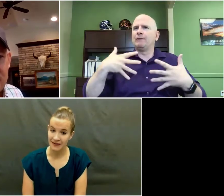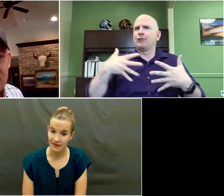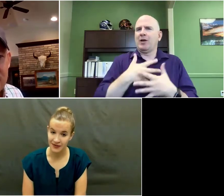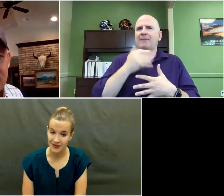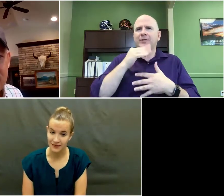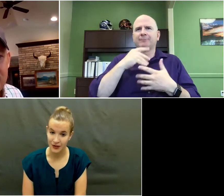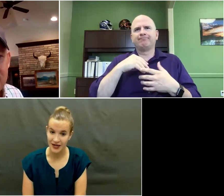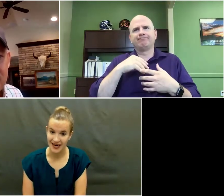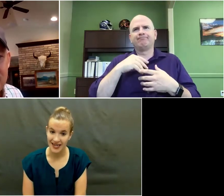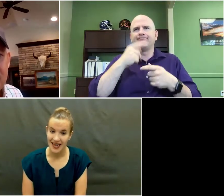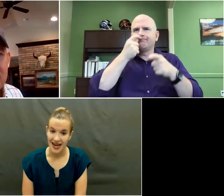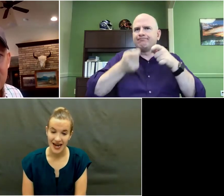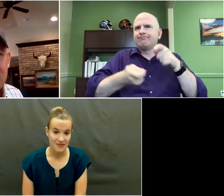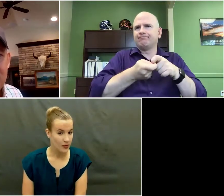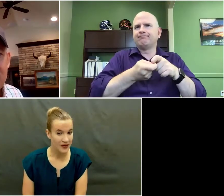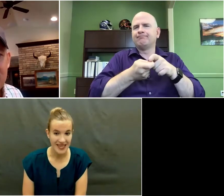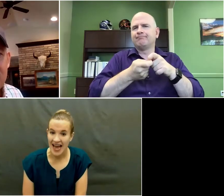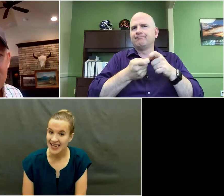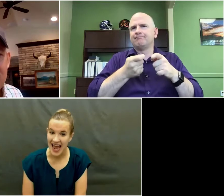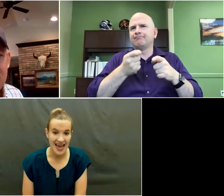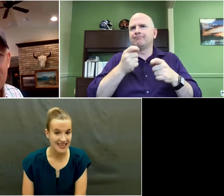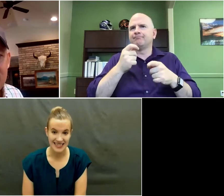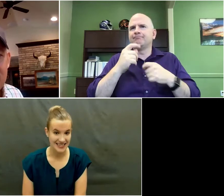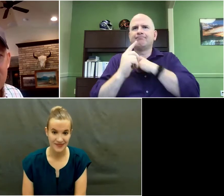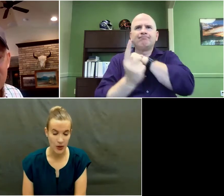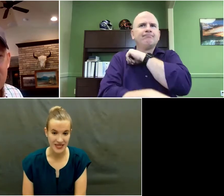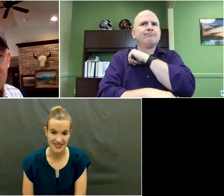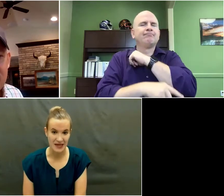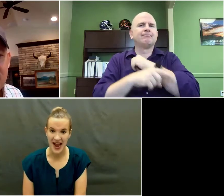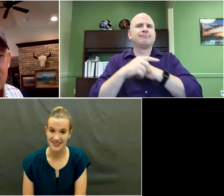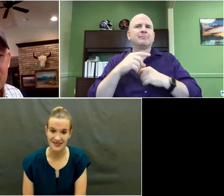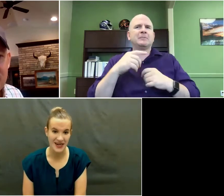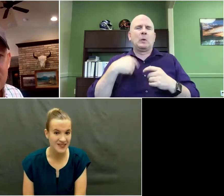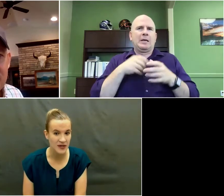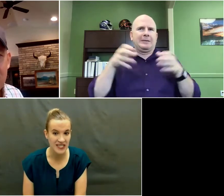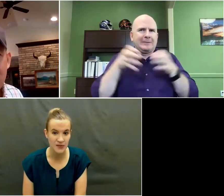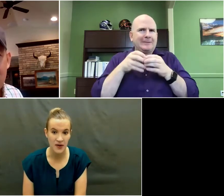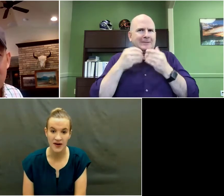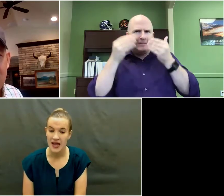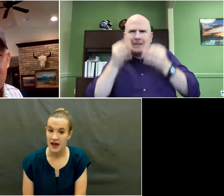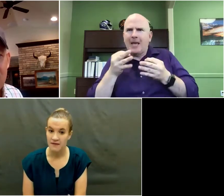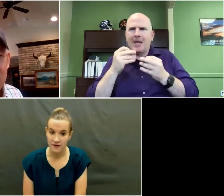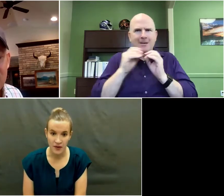first for Gooding, we really hadn't had protests in the past. Many students were fearful of